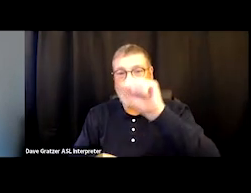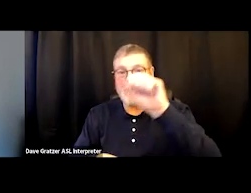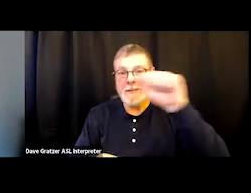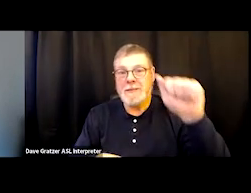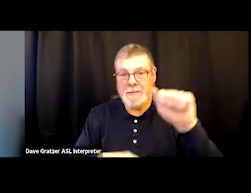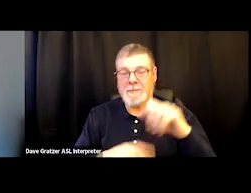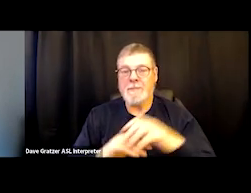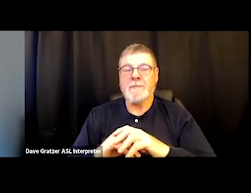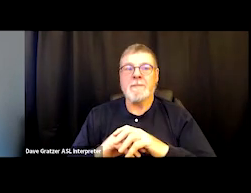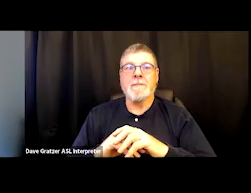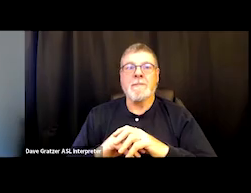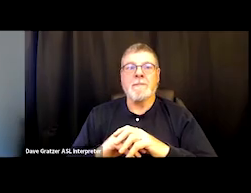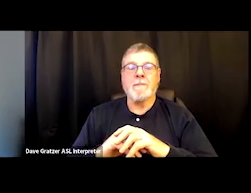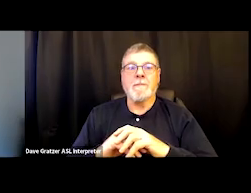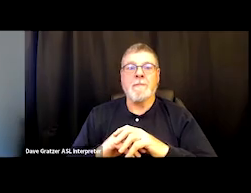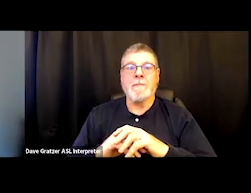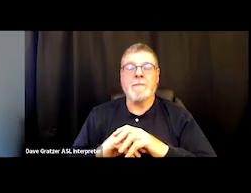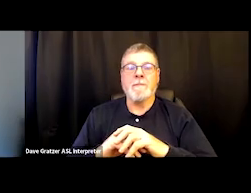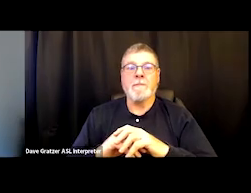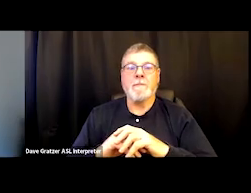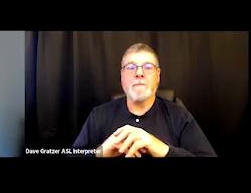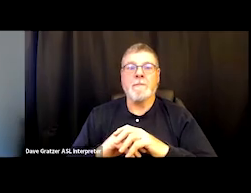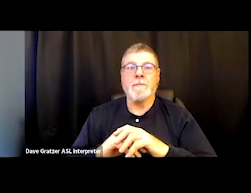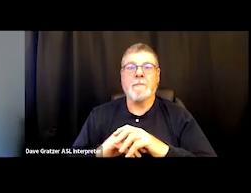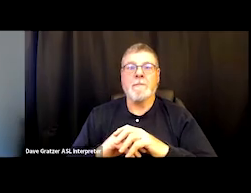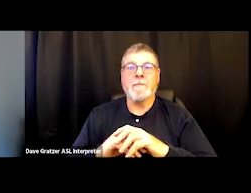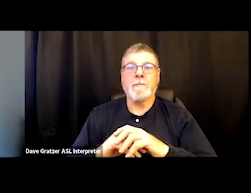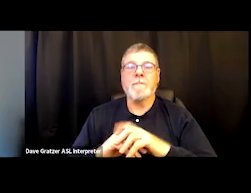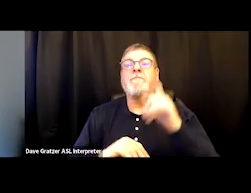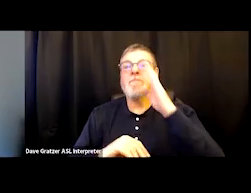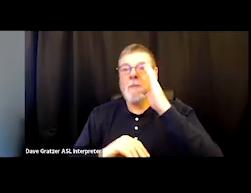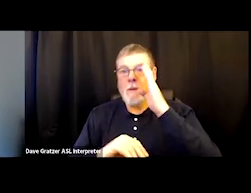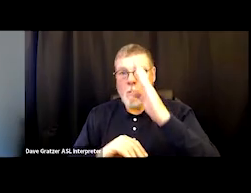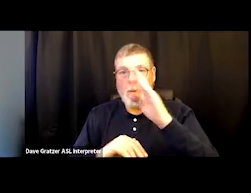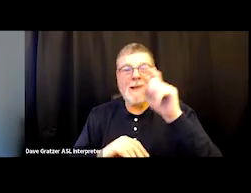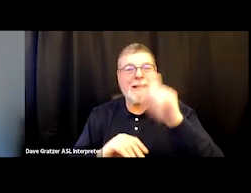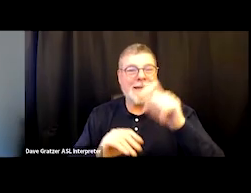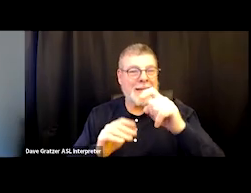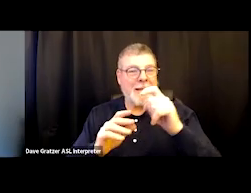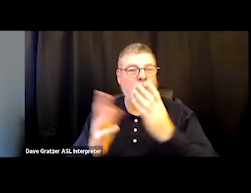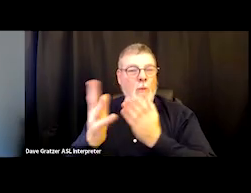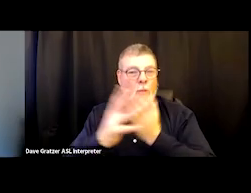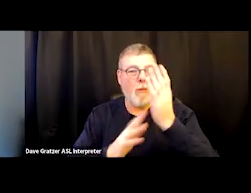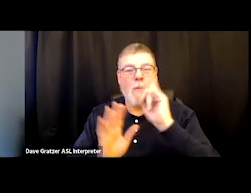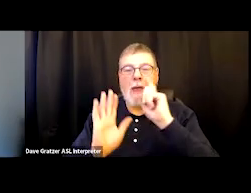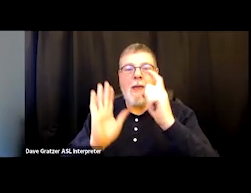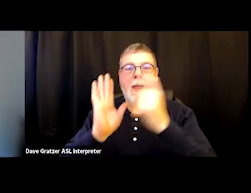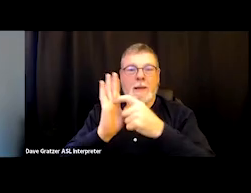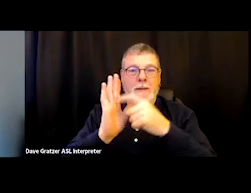to create a my Social Security account. They will need to go through kind of an identity verification process.